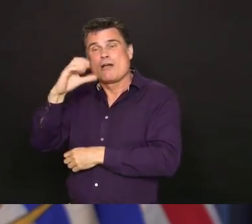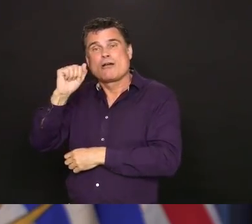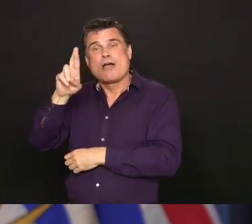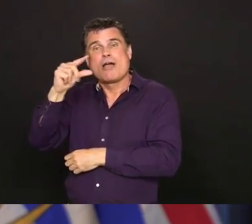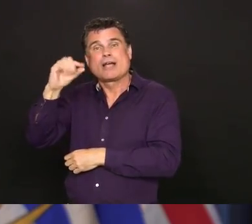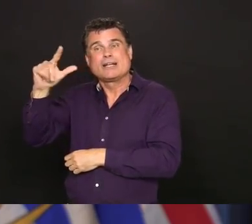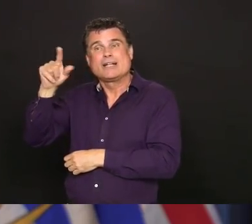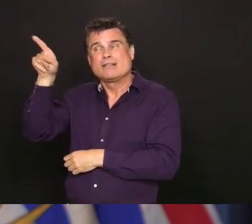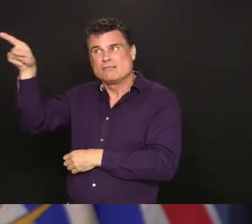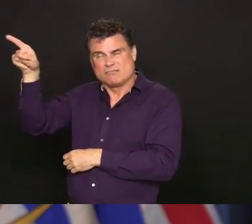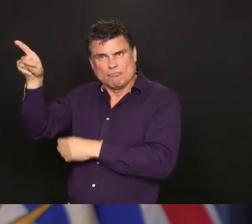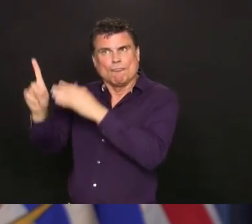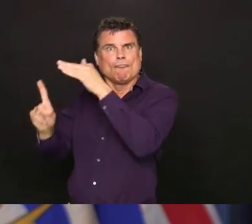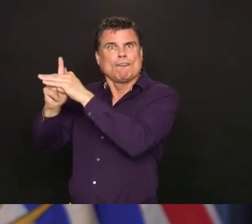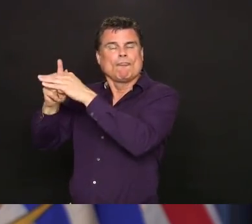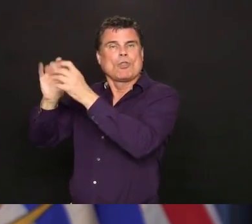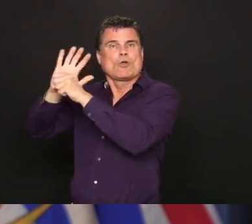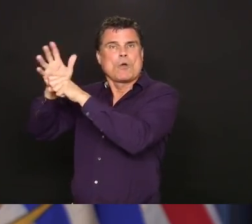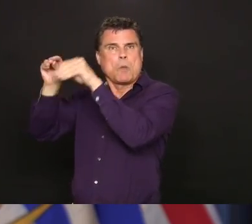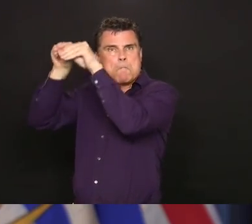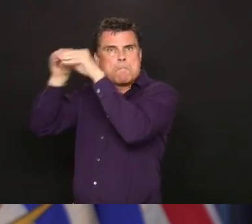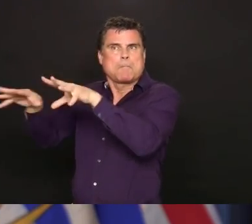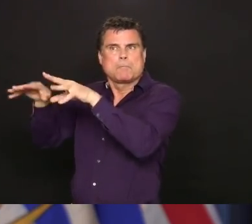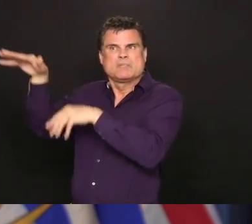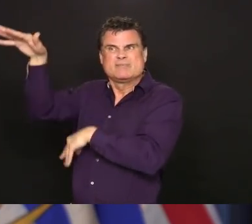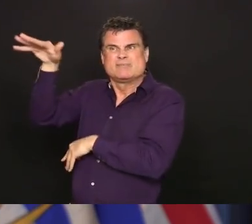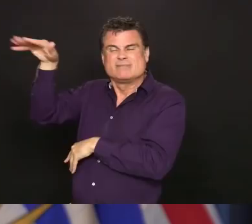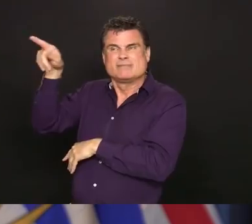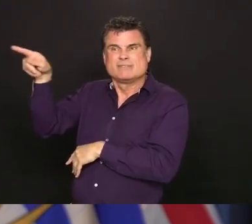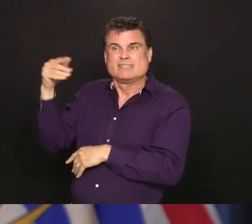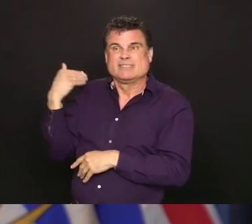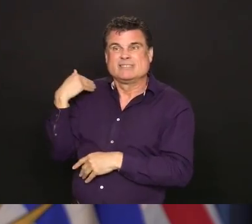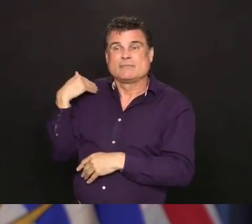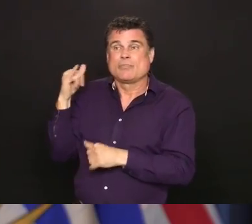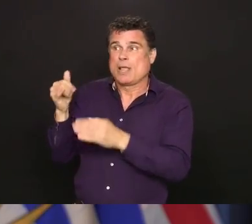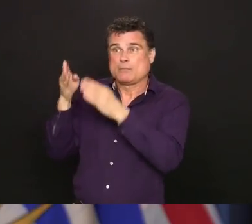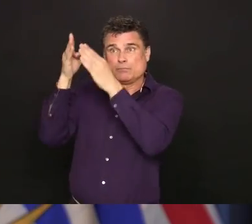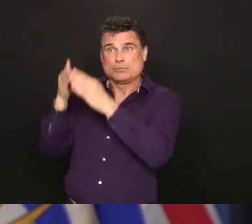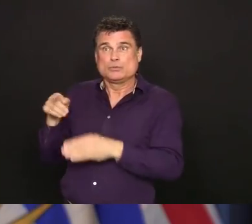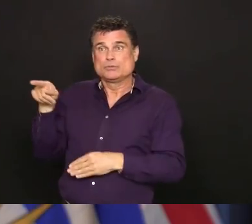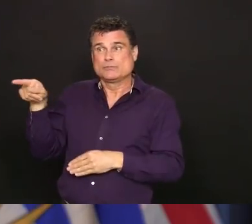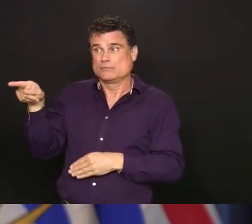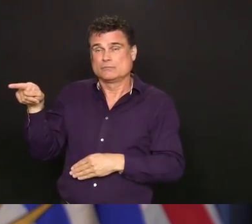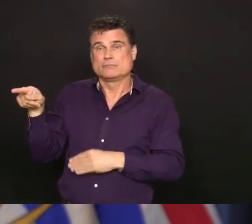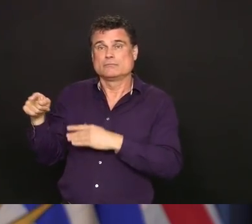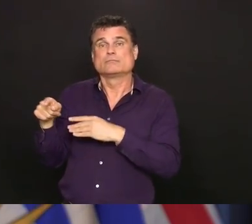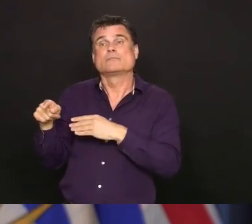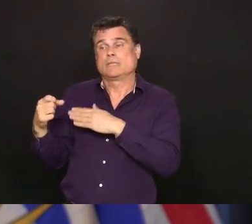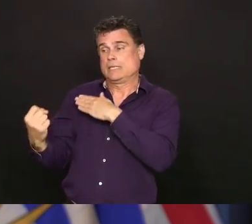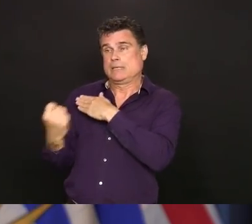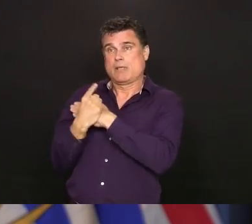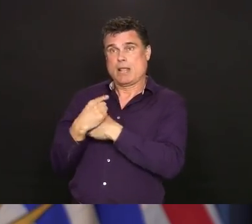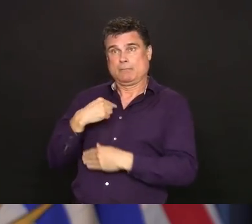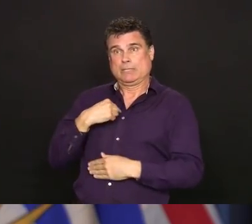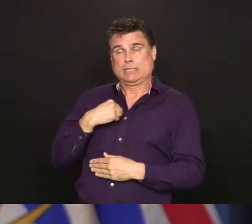I received an email from someone who says his wife works in a plant in the tricities and at least one